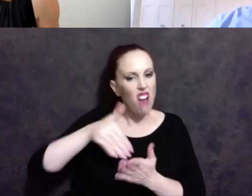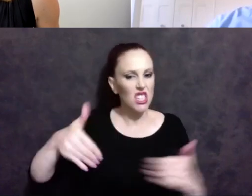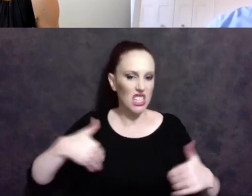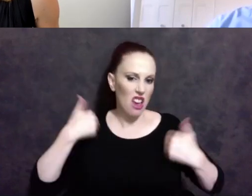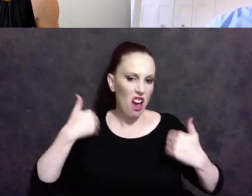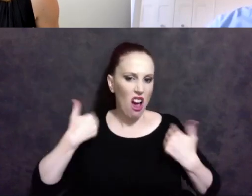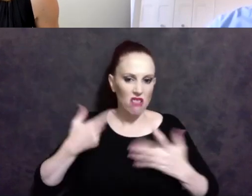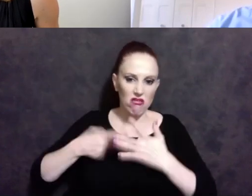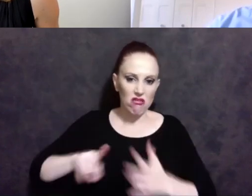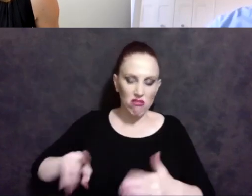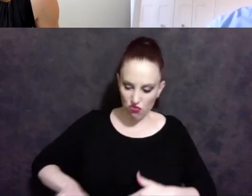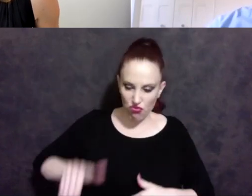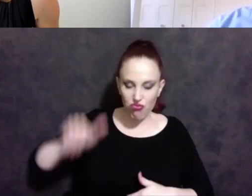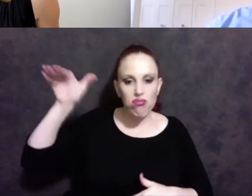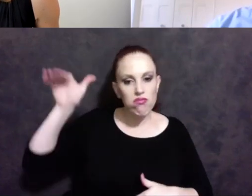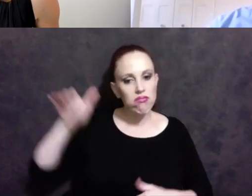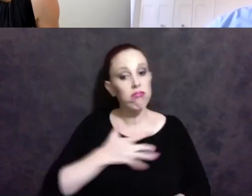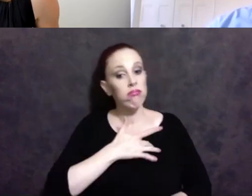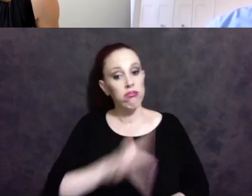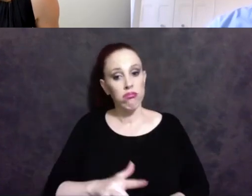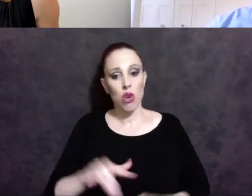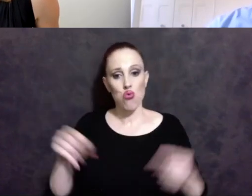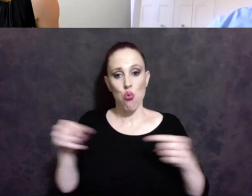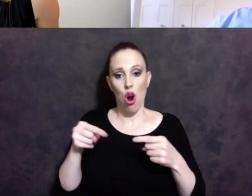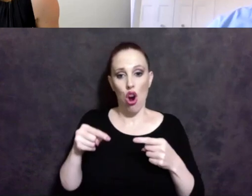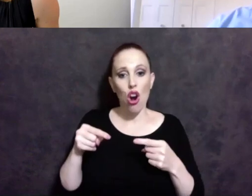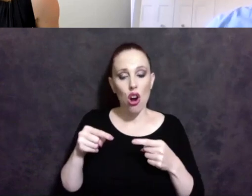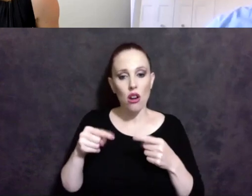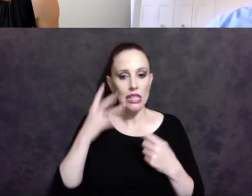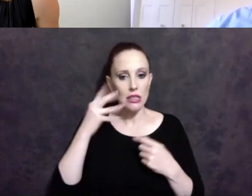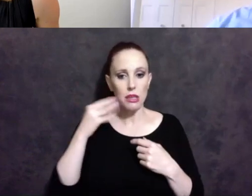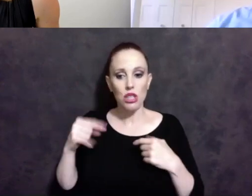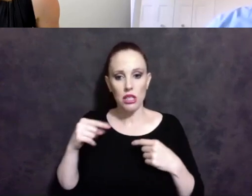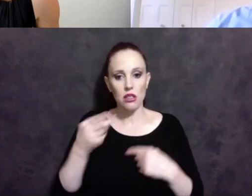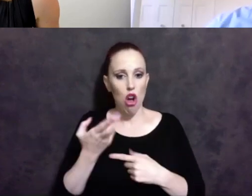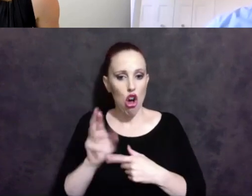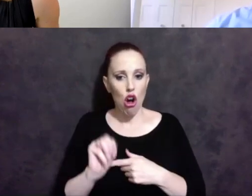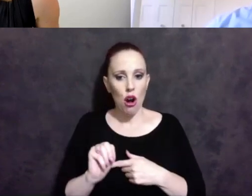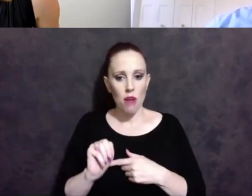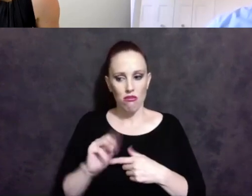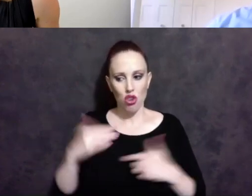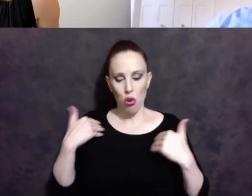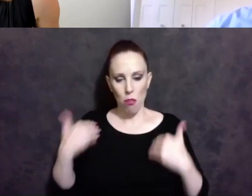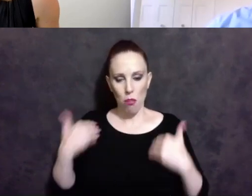when you have experienced some form of harm, again, your body is a source of harm and doesn't